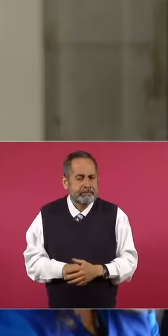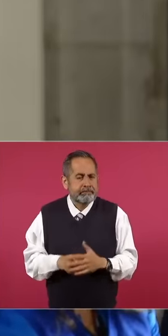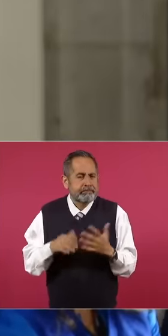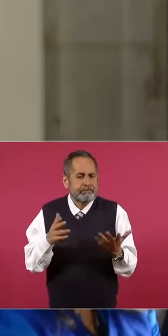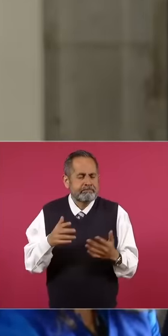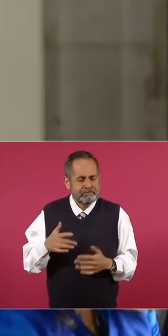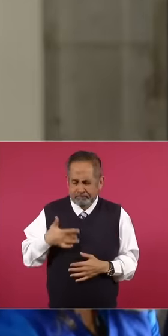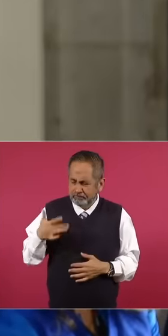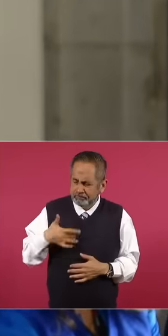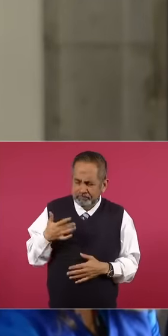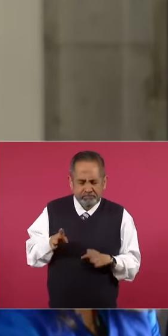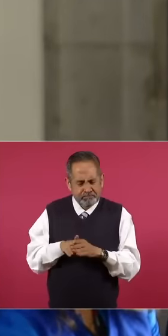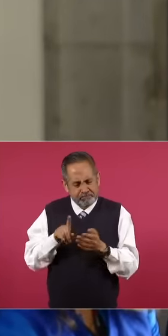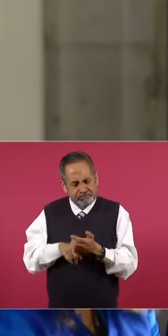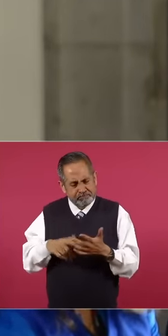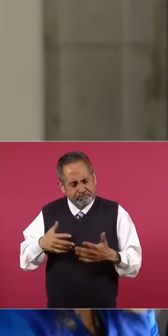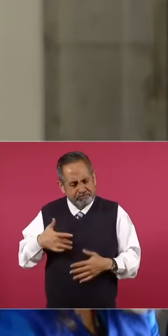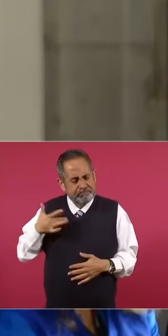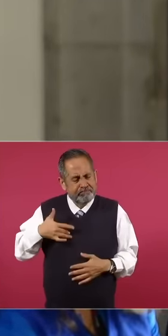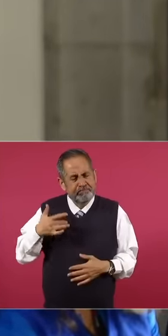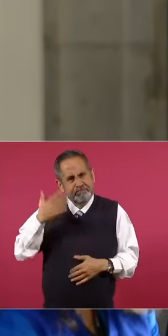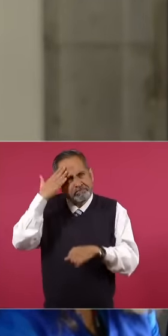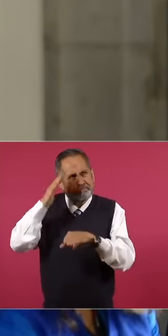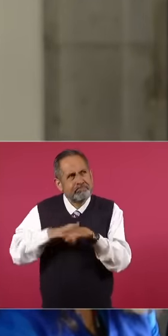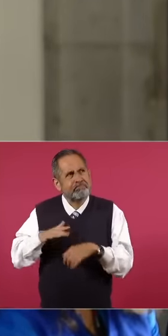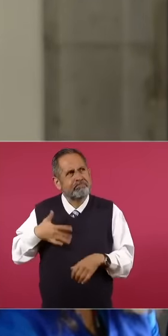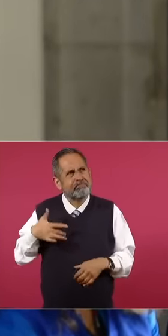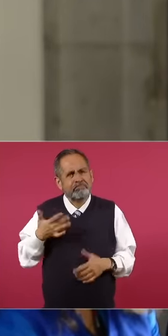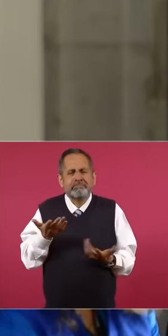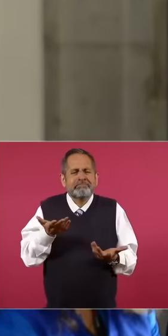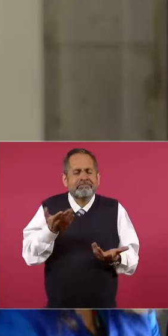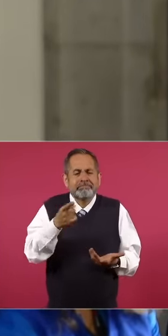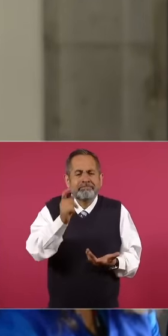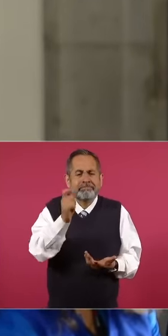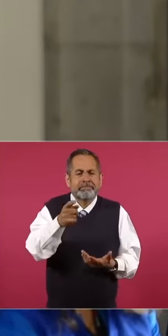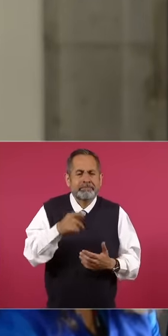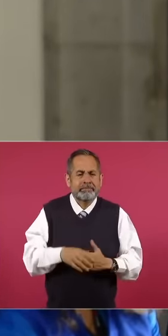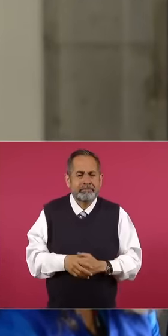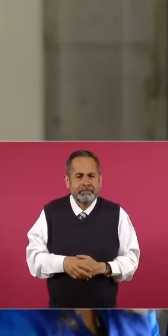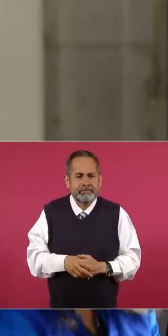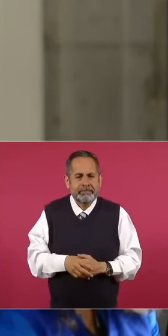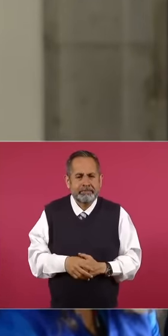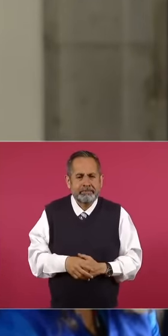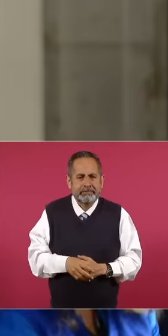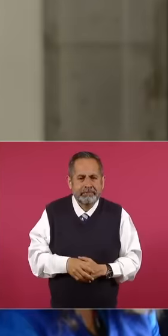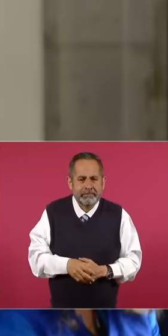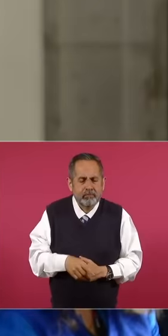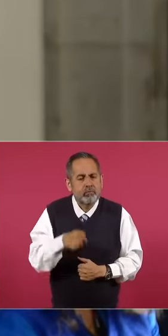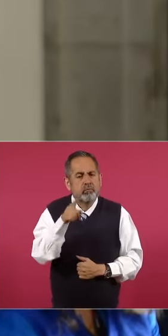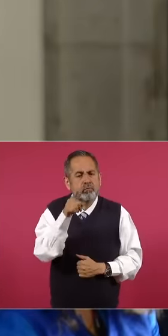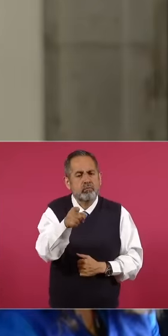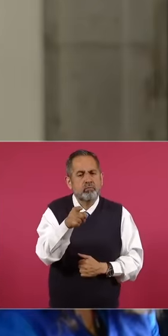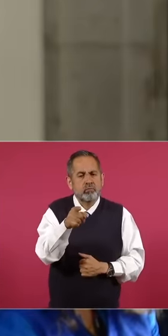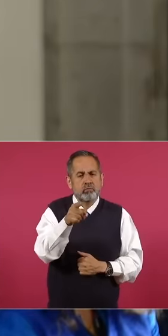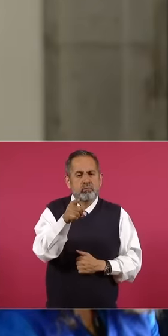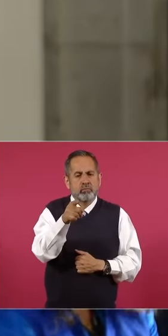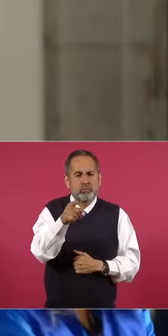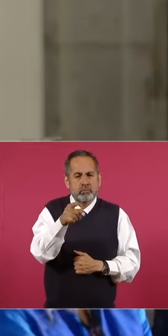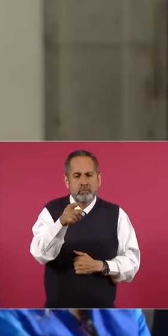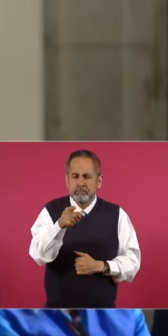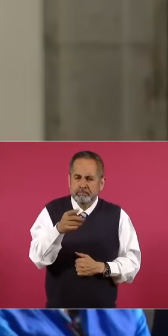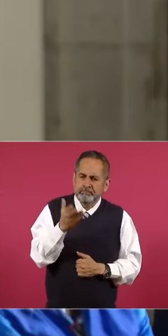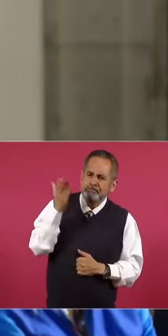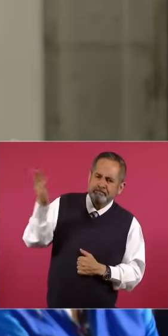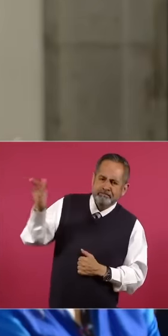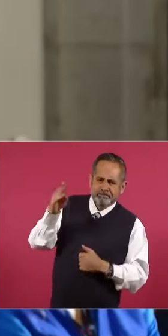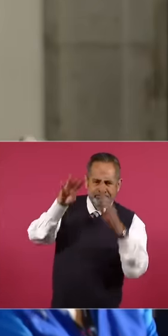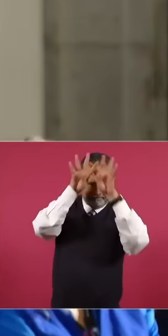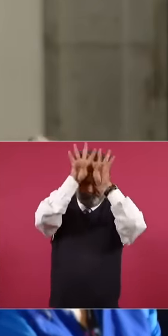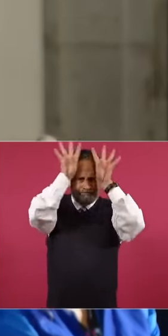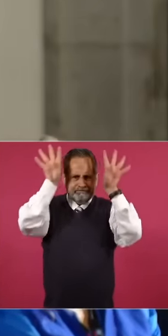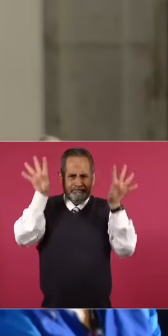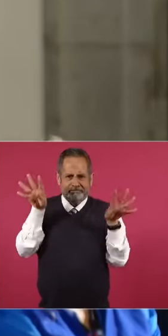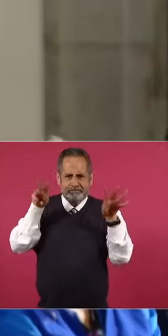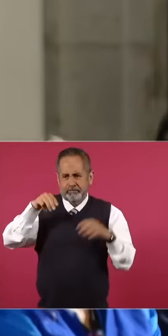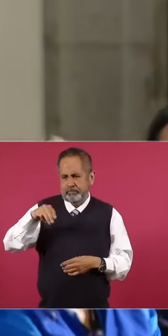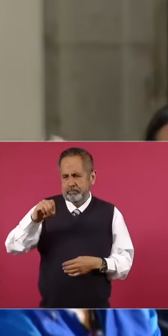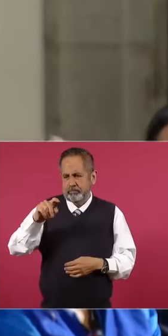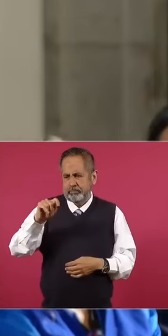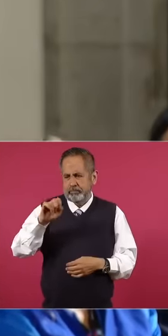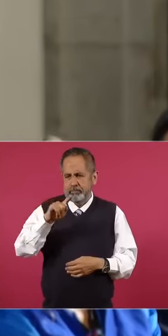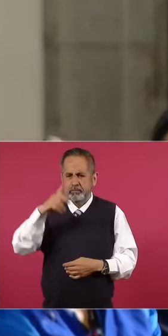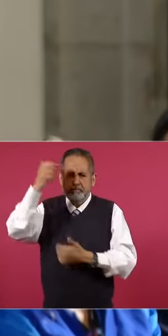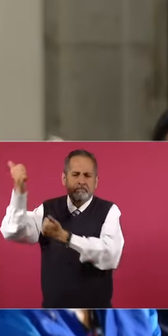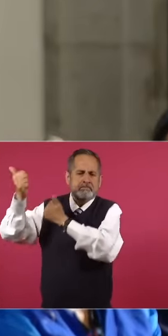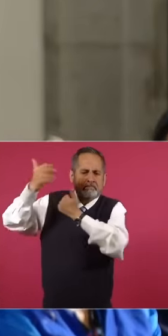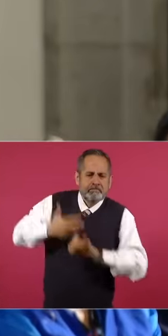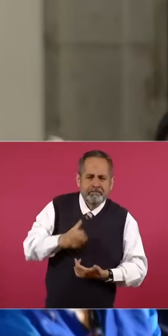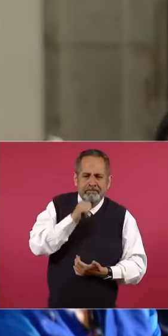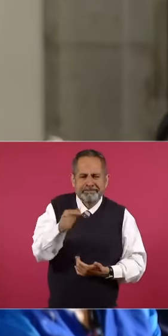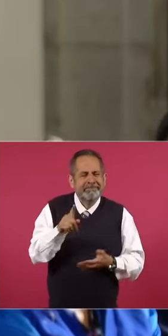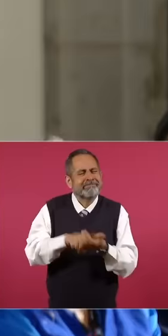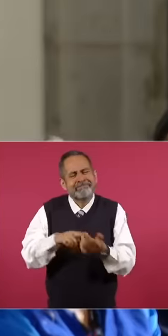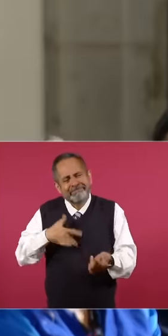it leave in your mouth for the person who requested Moctezuma's plume and it was not returned? What taste